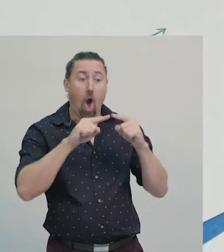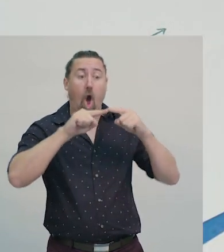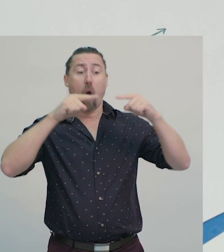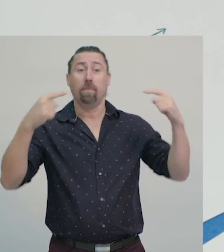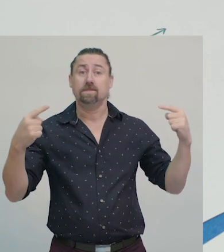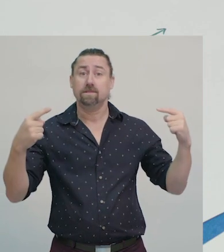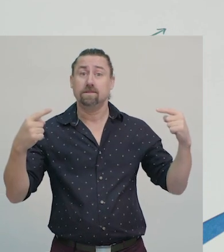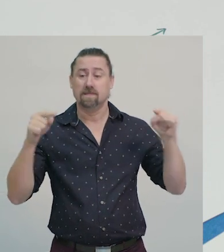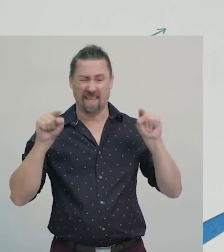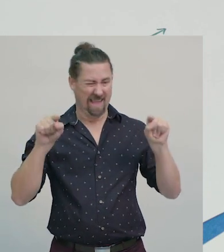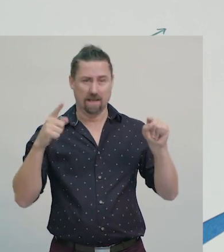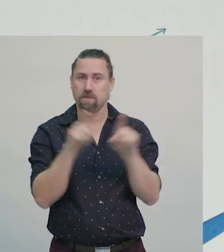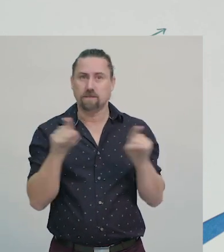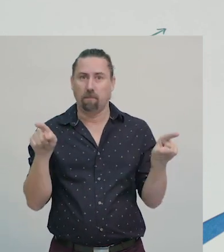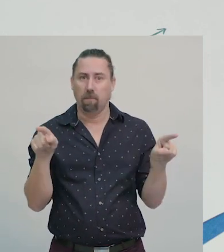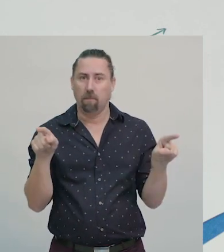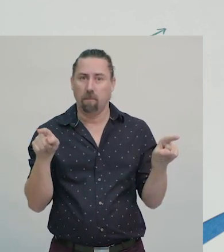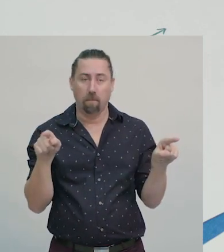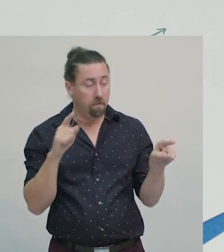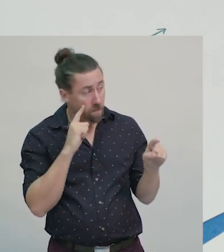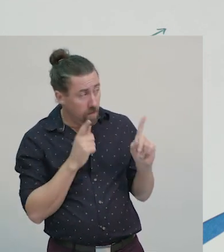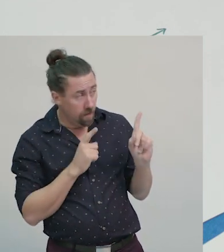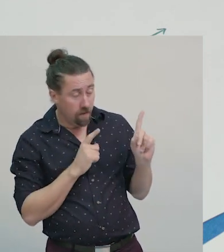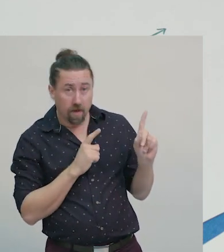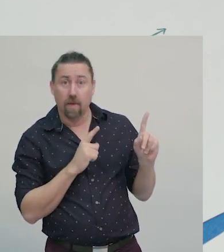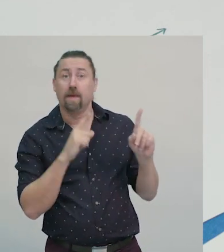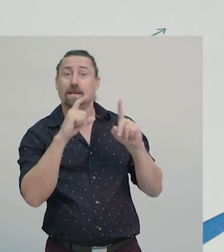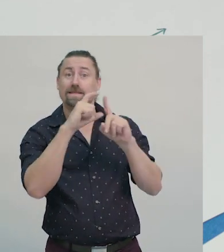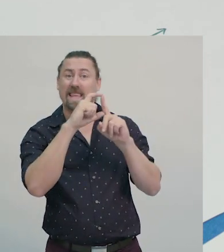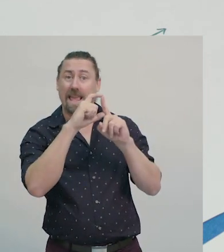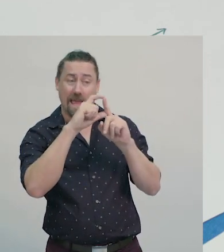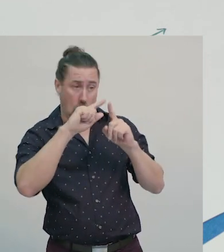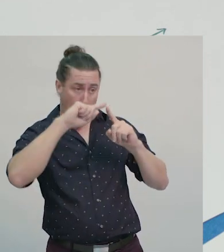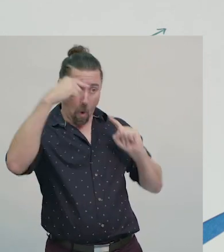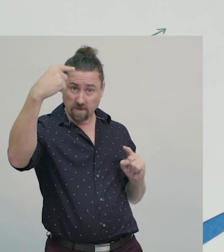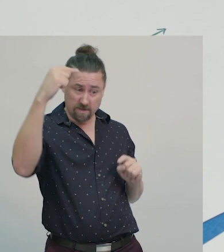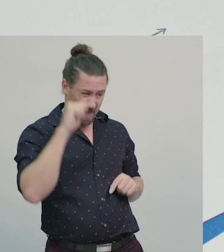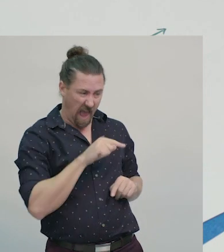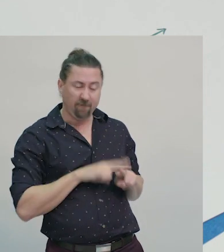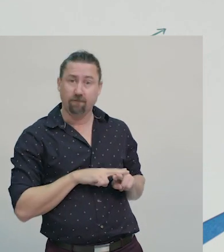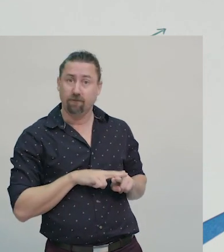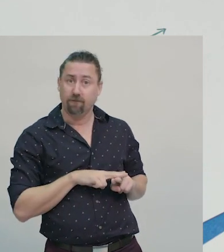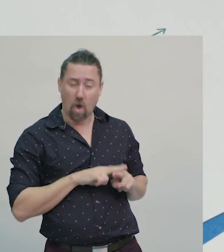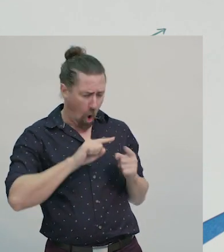Because angle D is vertically opposite angle F, they must be equal.